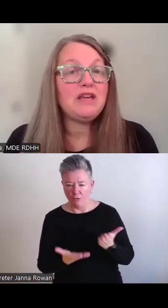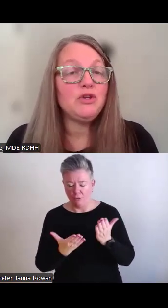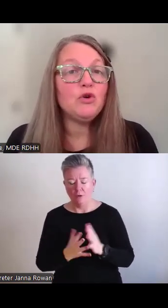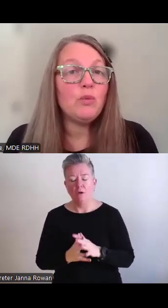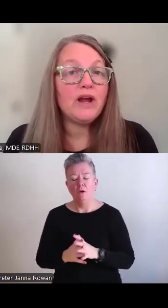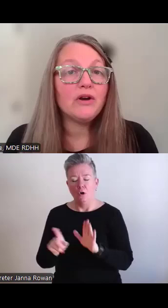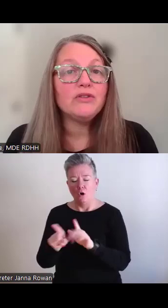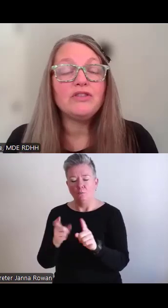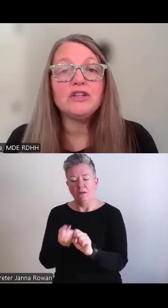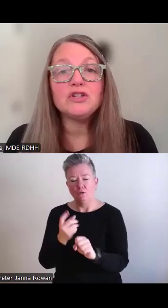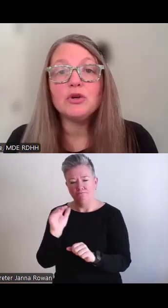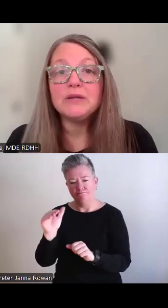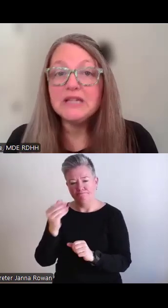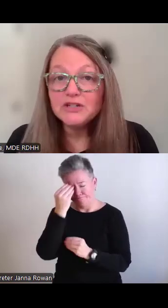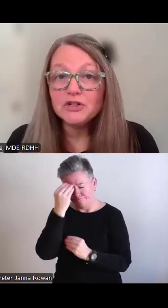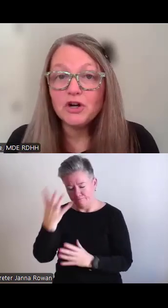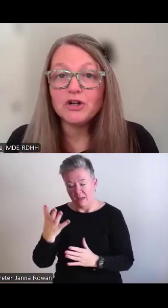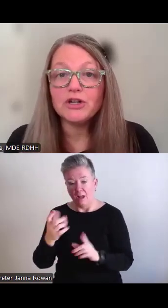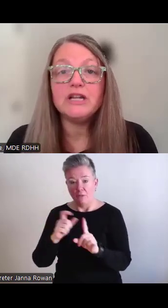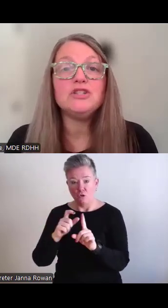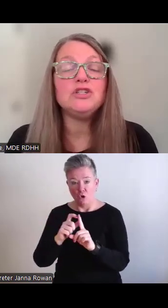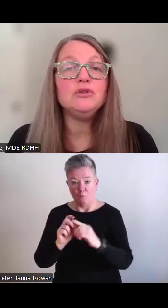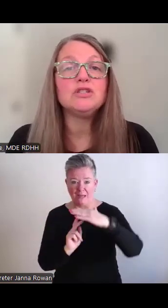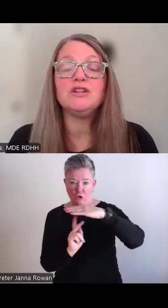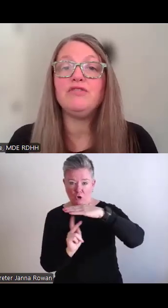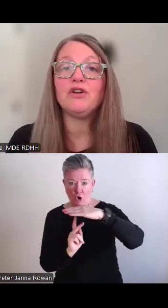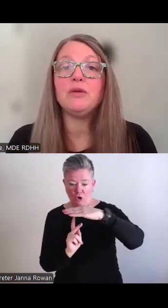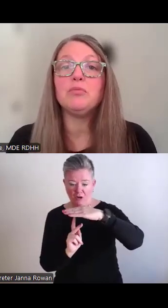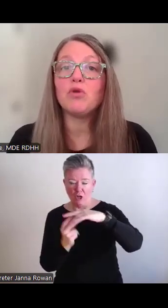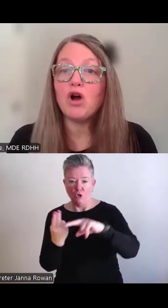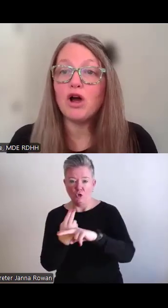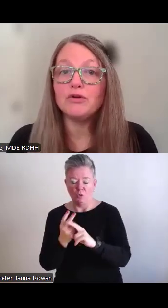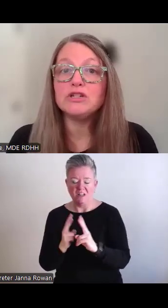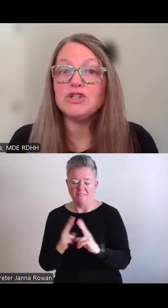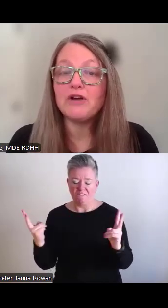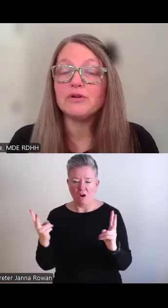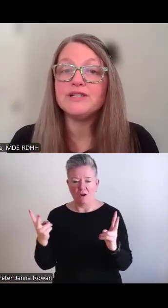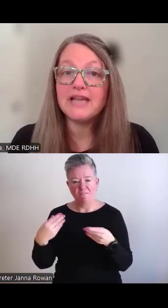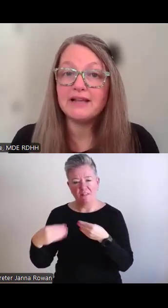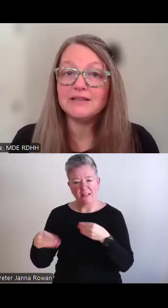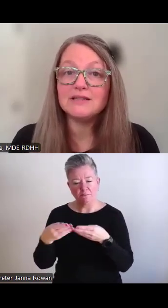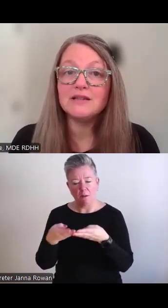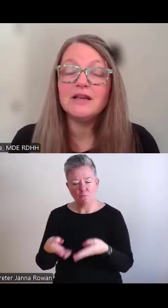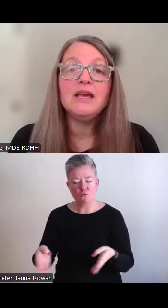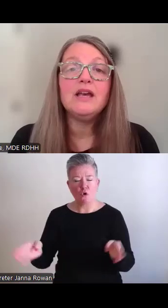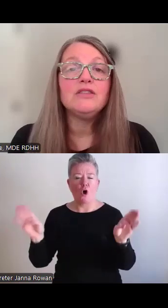to make you aware that the term kindergarten is used in a very broad or general sense.